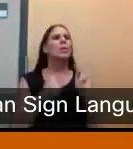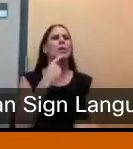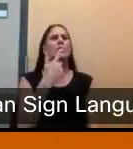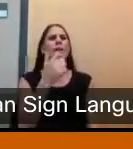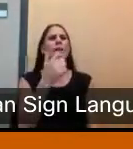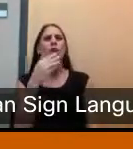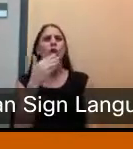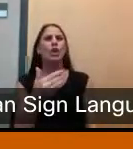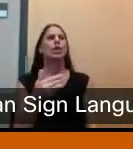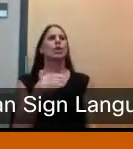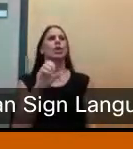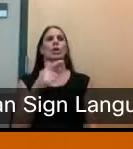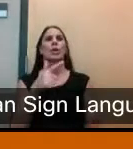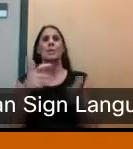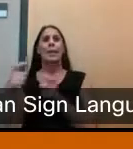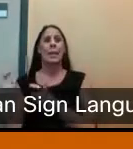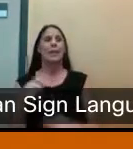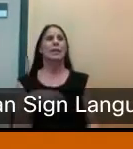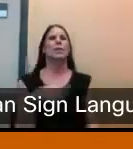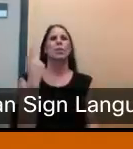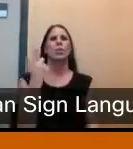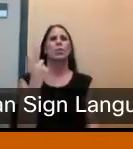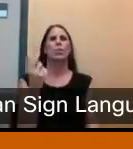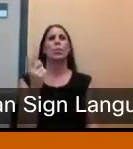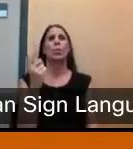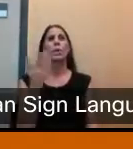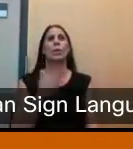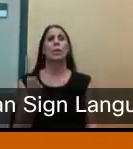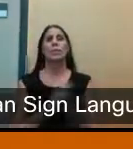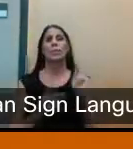I can say speed like 1 of the things that people tend to think the answer is, is like,